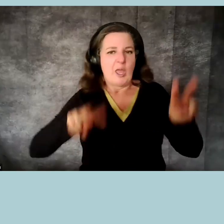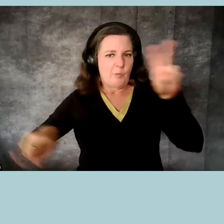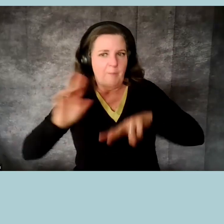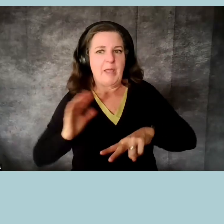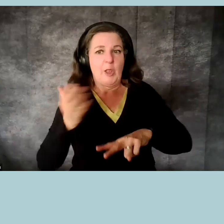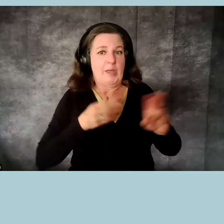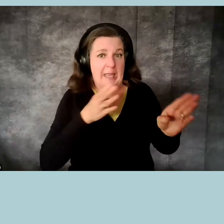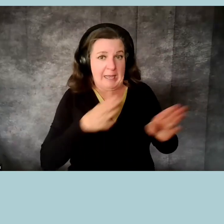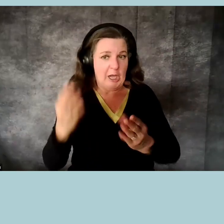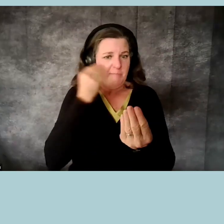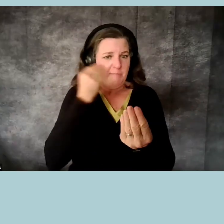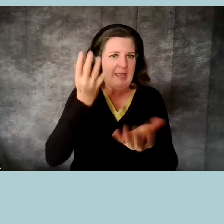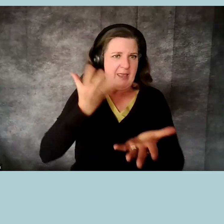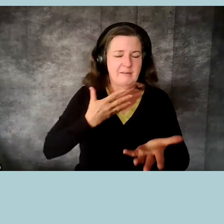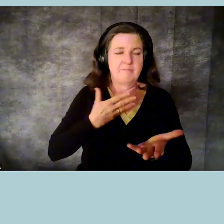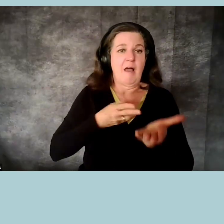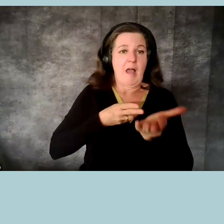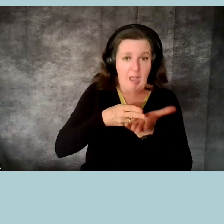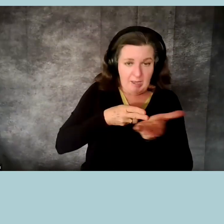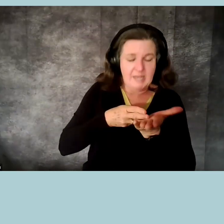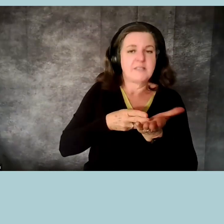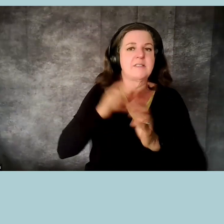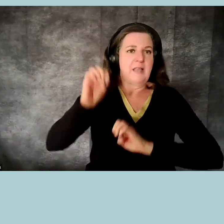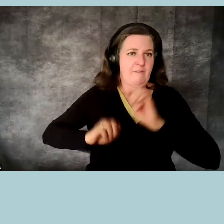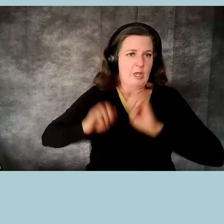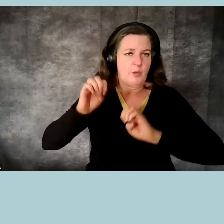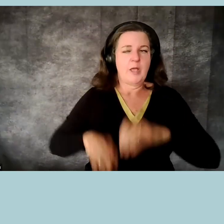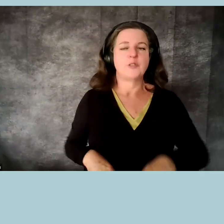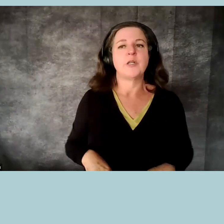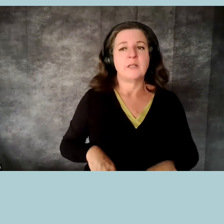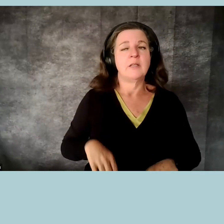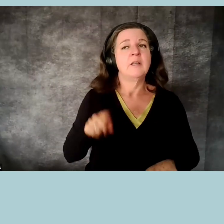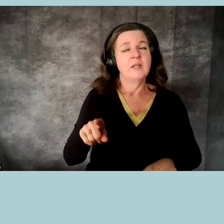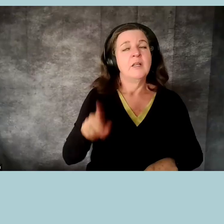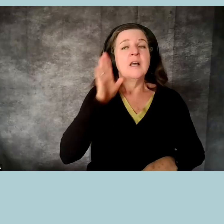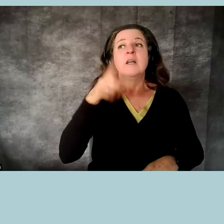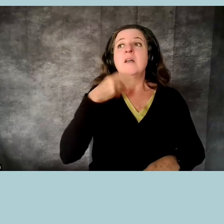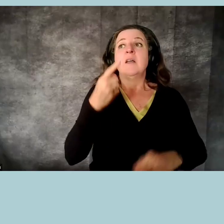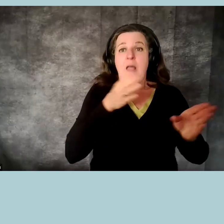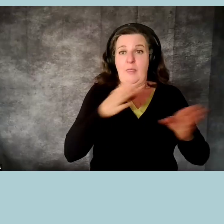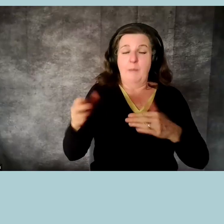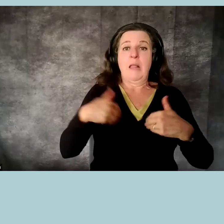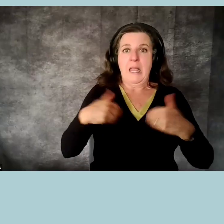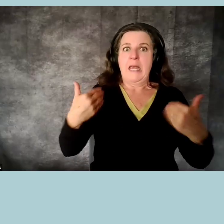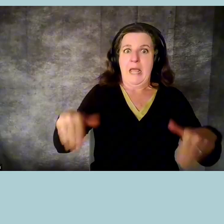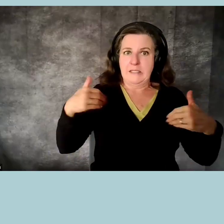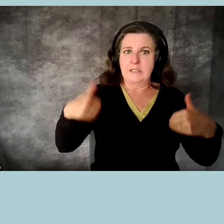So I'll say, you know, the plan does lay out some pretty ambitious goals, and we wanted to make sure that